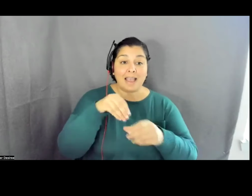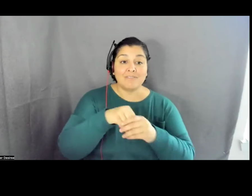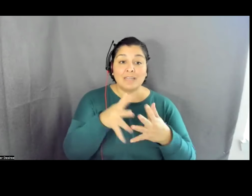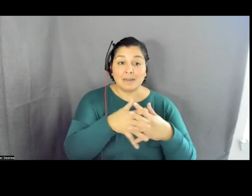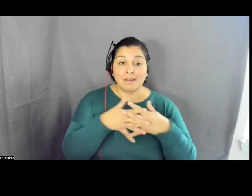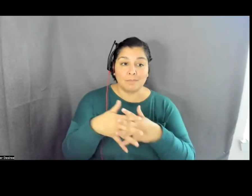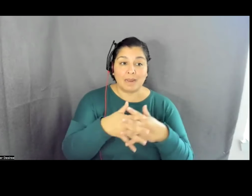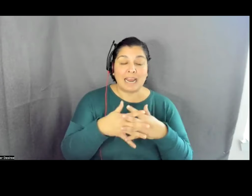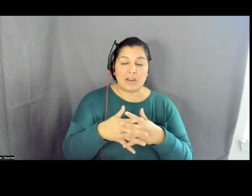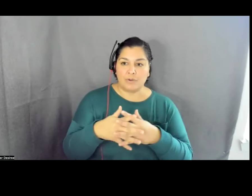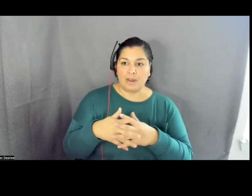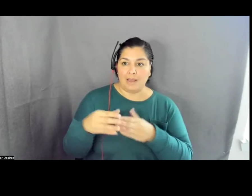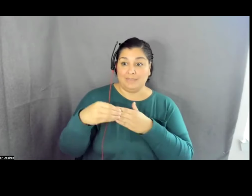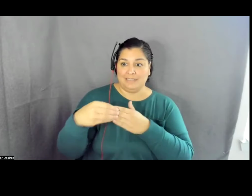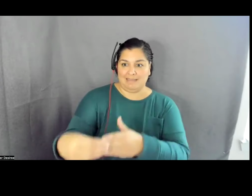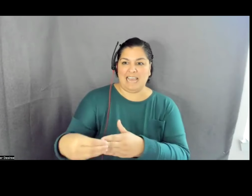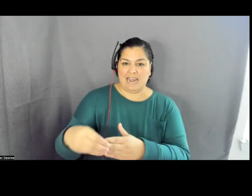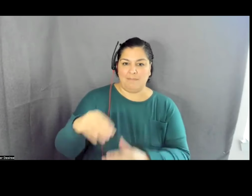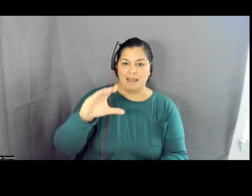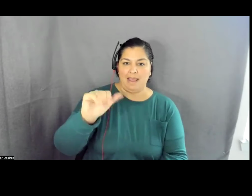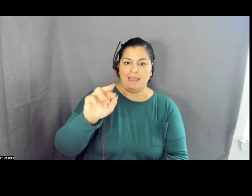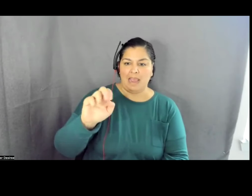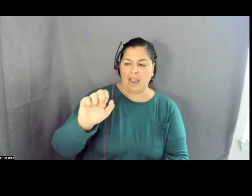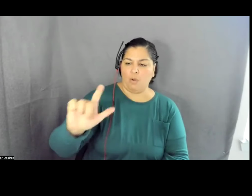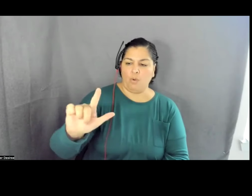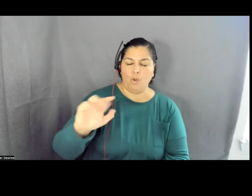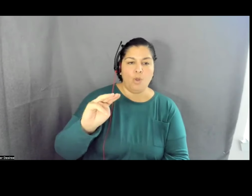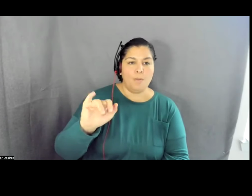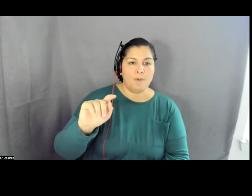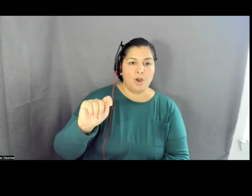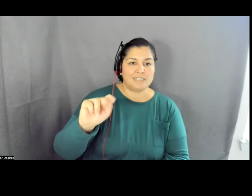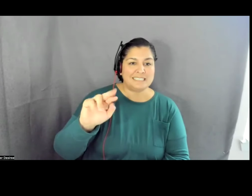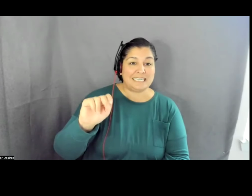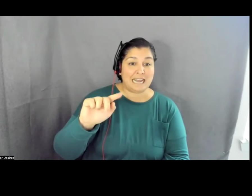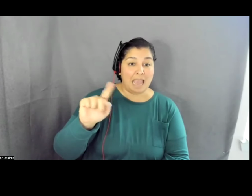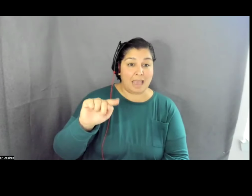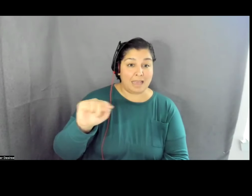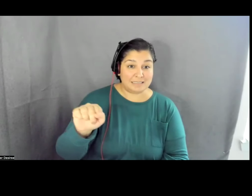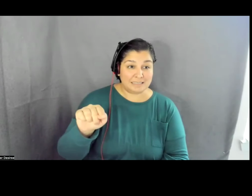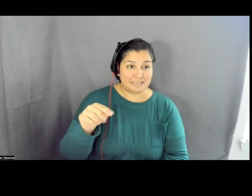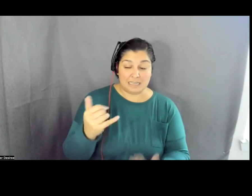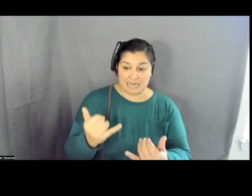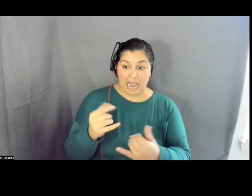the fabulous Karen Martinez, who is now working with, Young Arts in Miami.